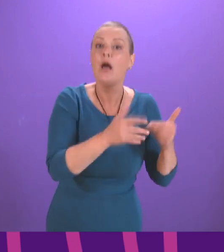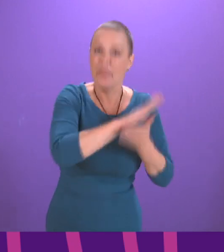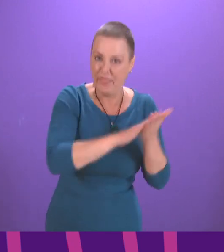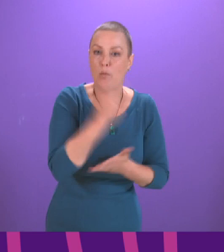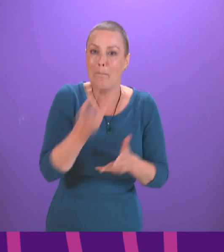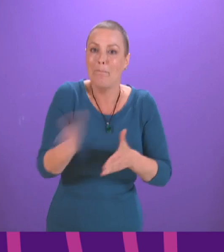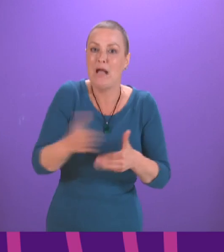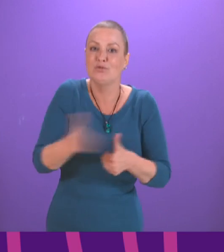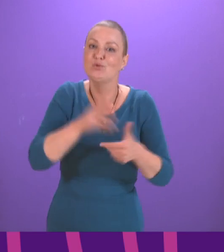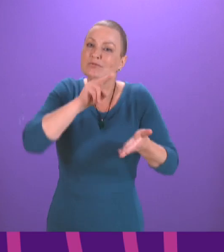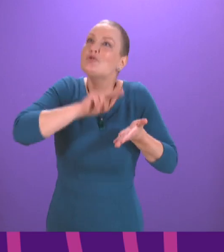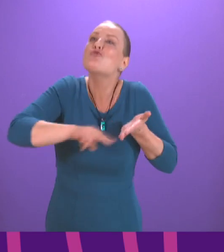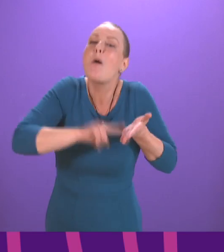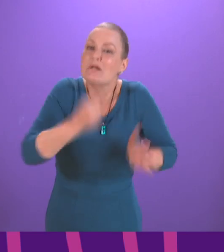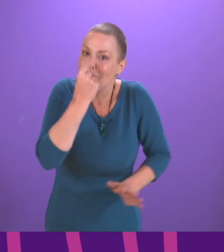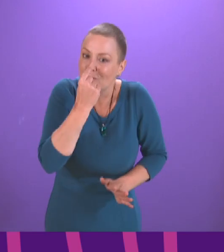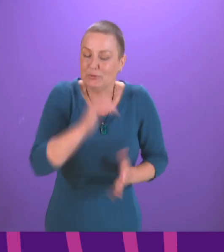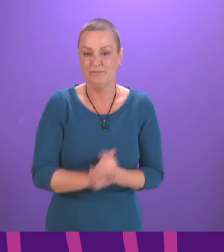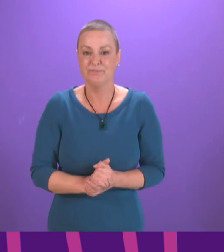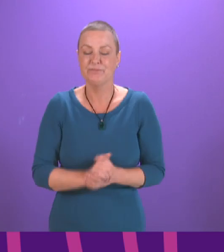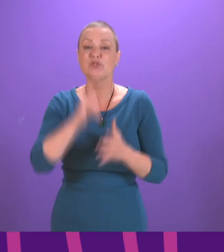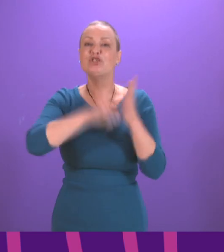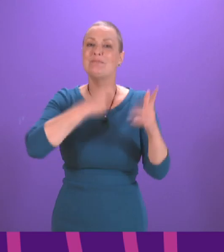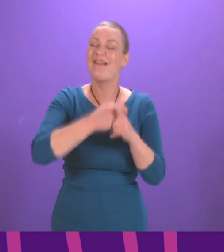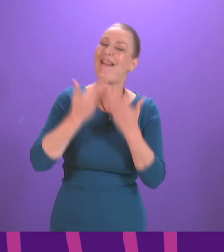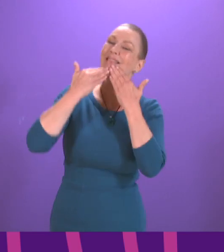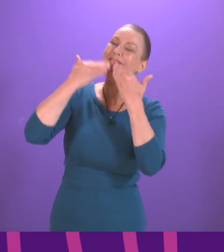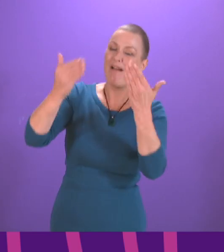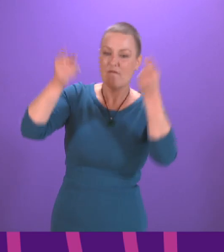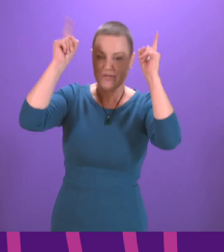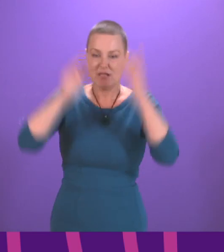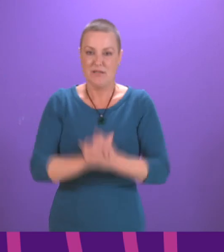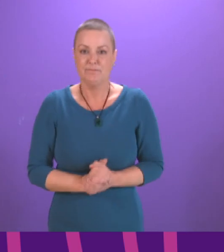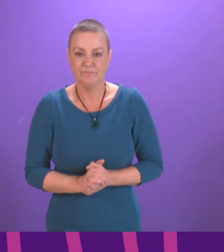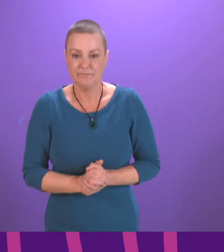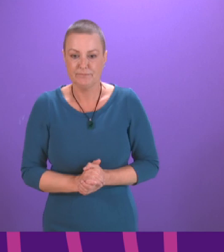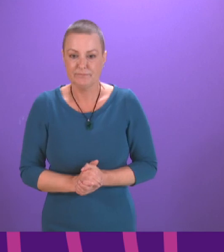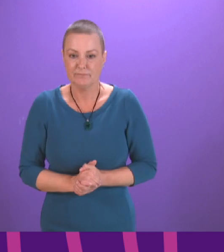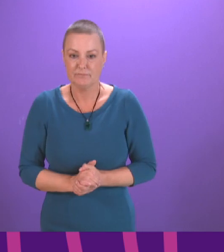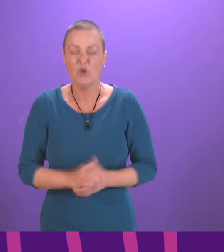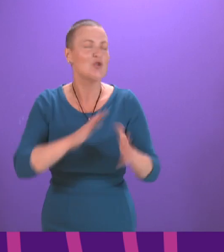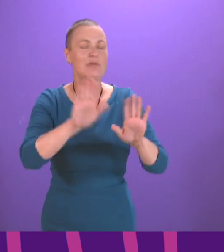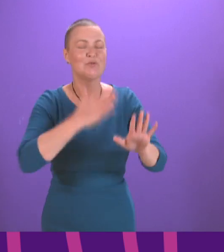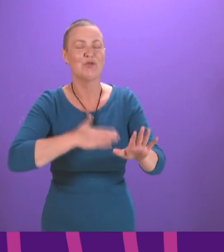Shielding (Supermarket Deliveries) James Kelly (Glasgow) (Lab):